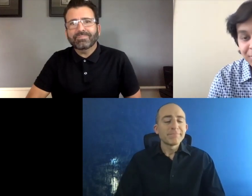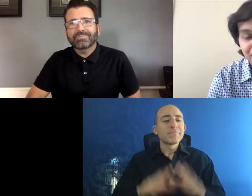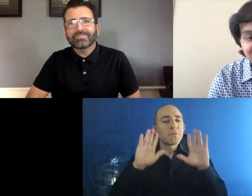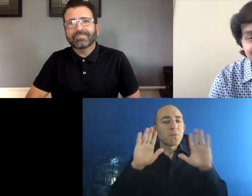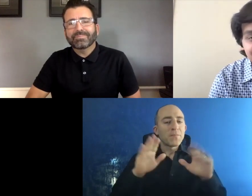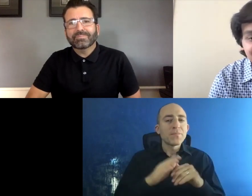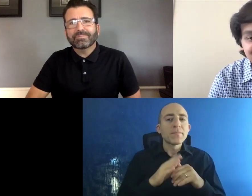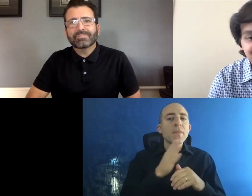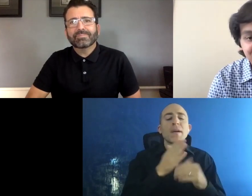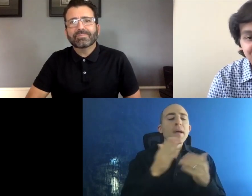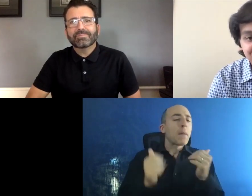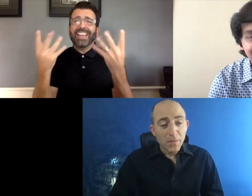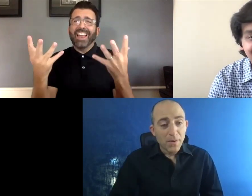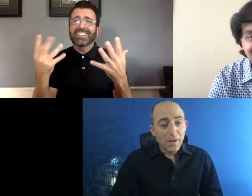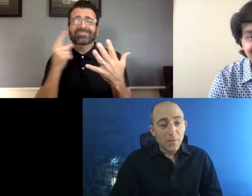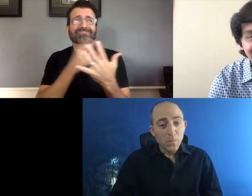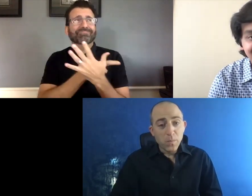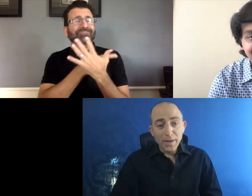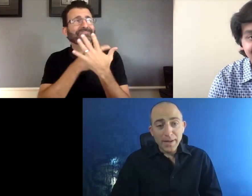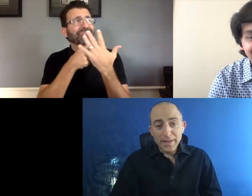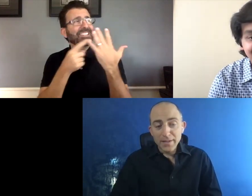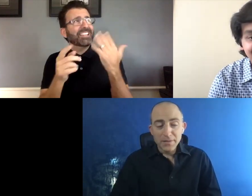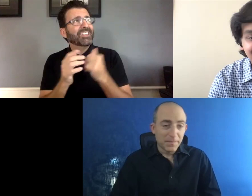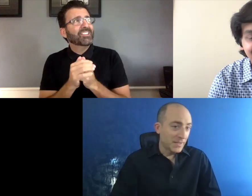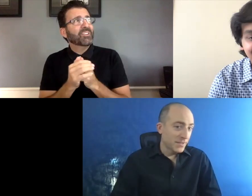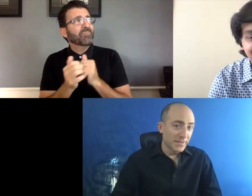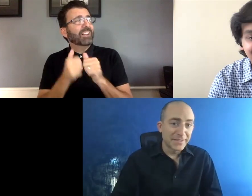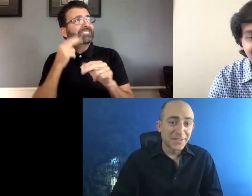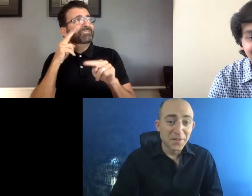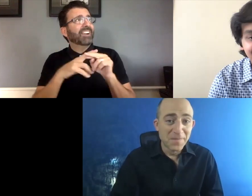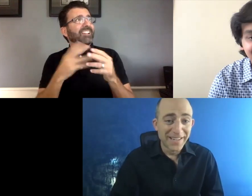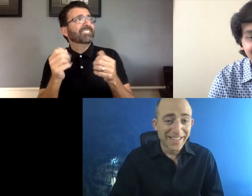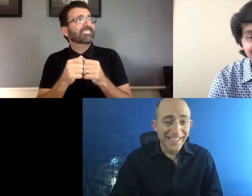part of the experience for you? JOHN: What? Had, oh my goodness, so many things;